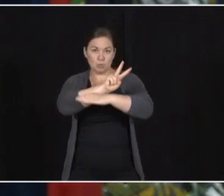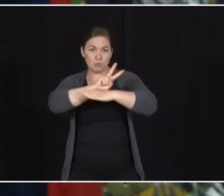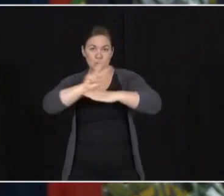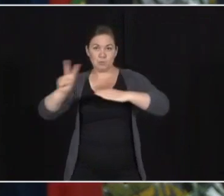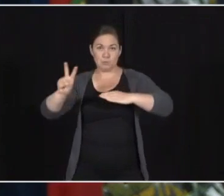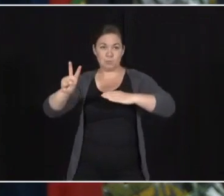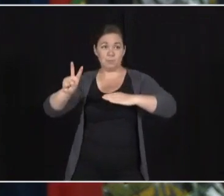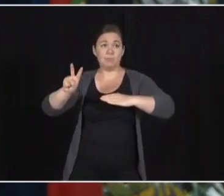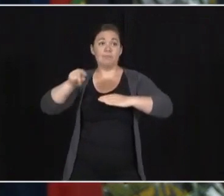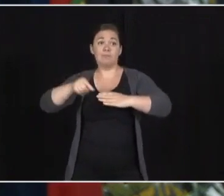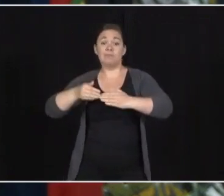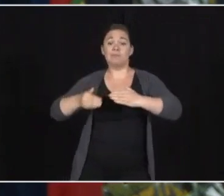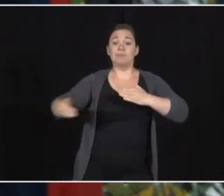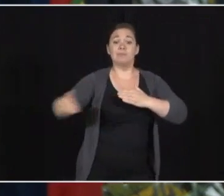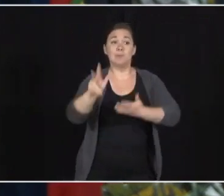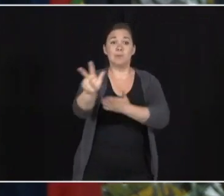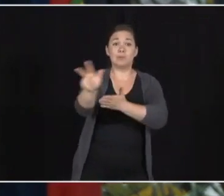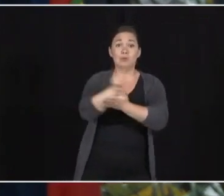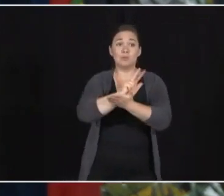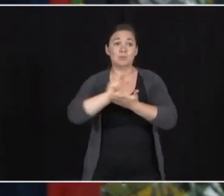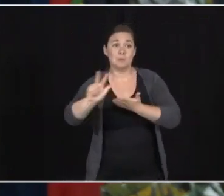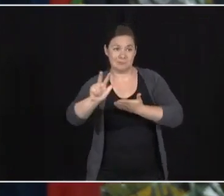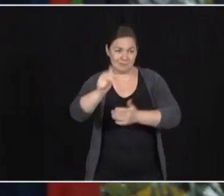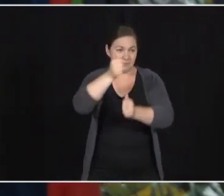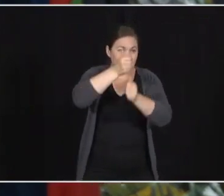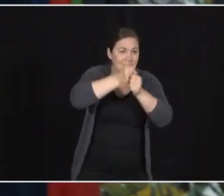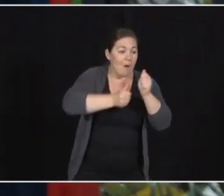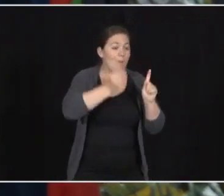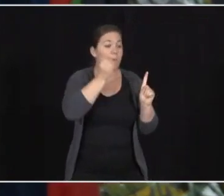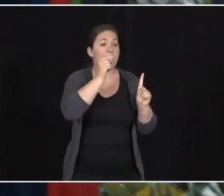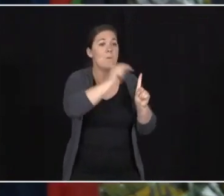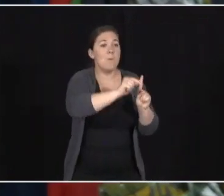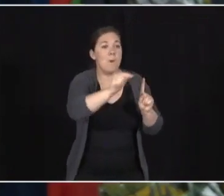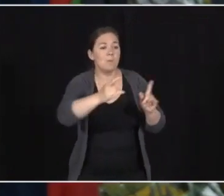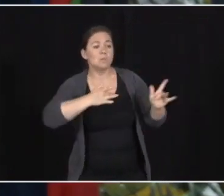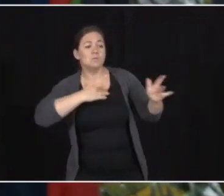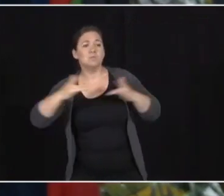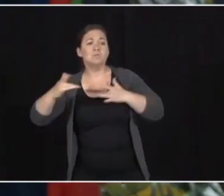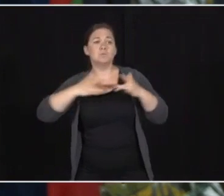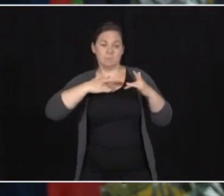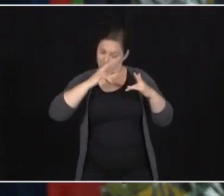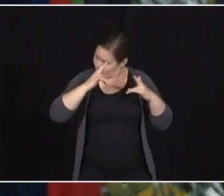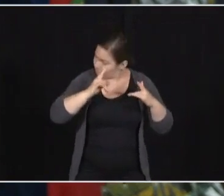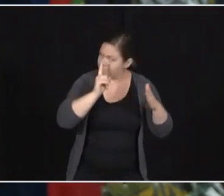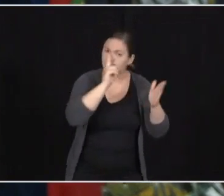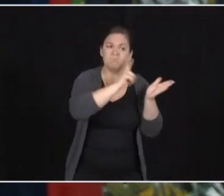we are concerned about. We will be doing spot checks in homes throughout the system.